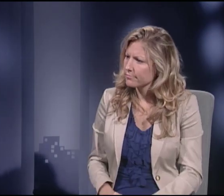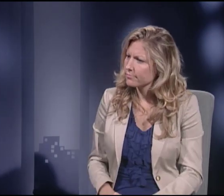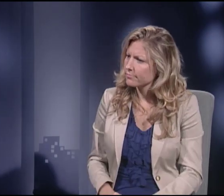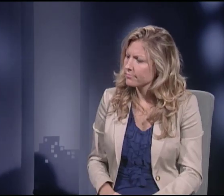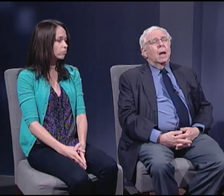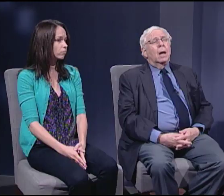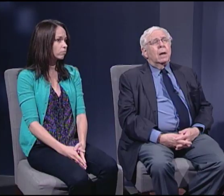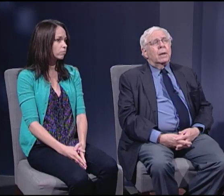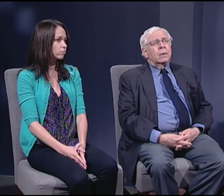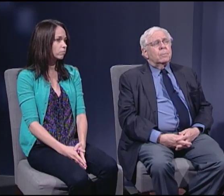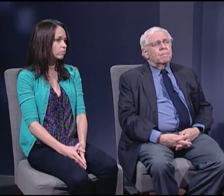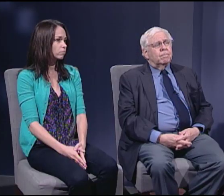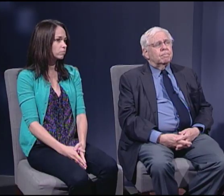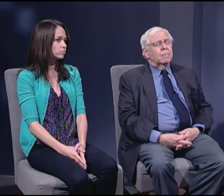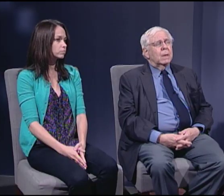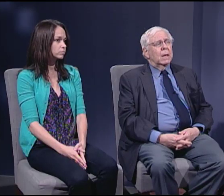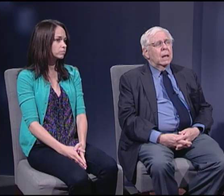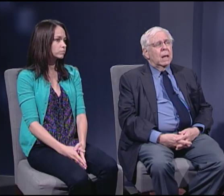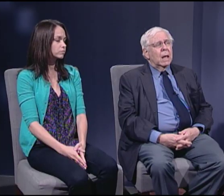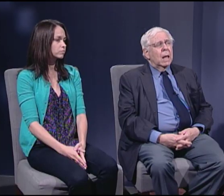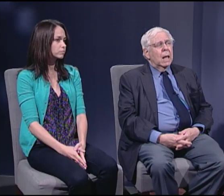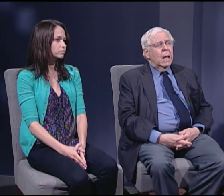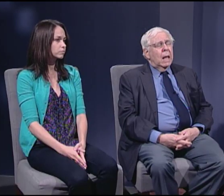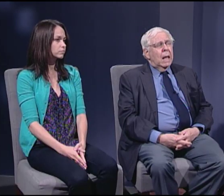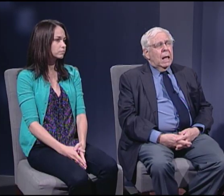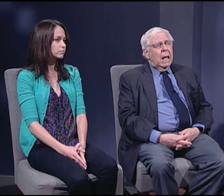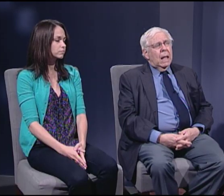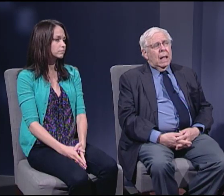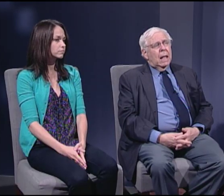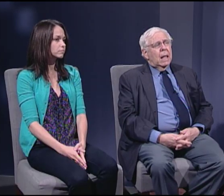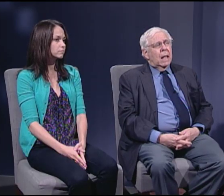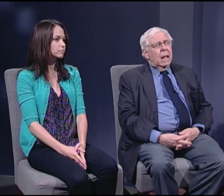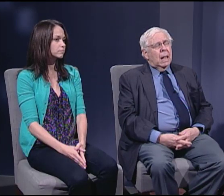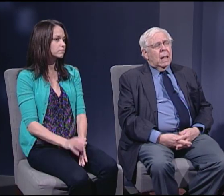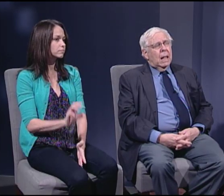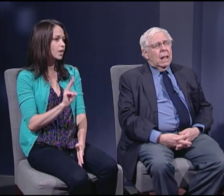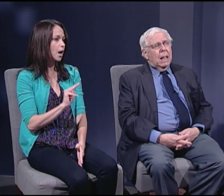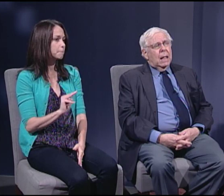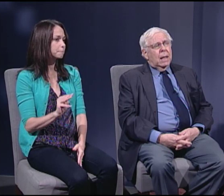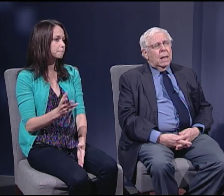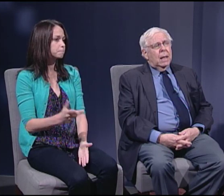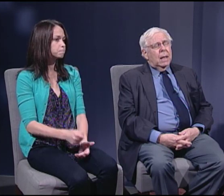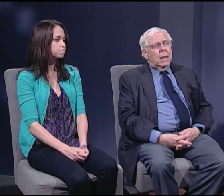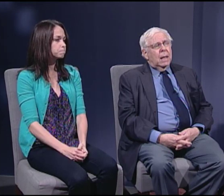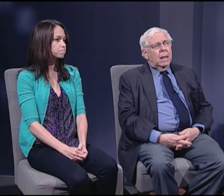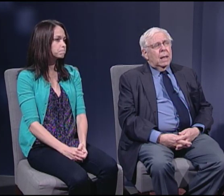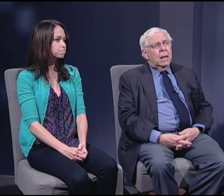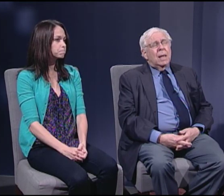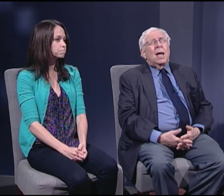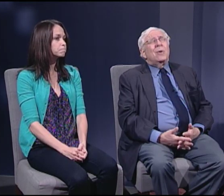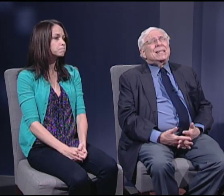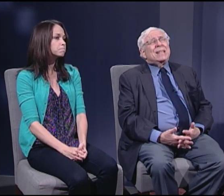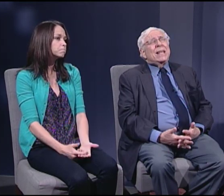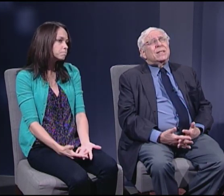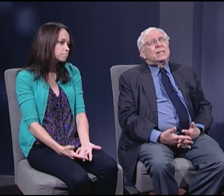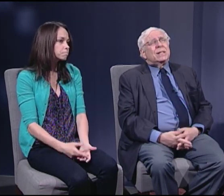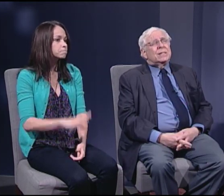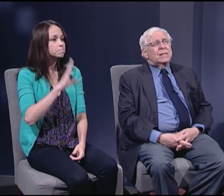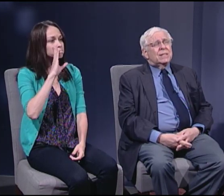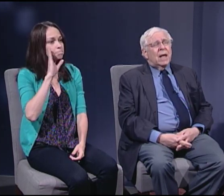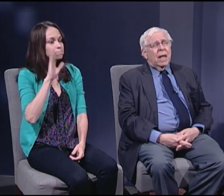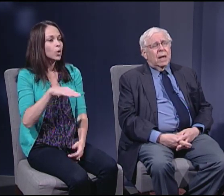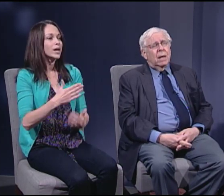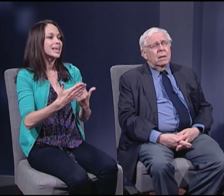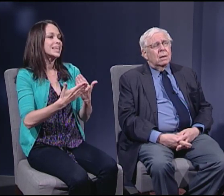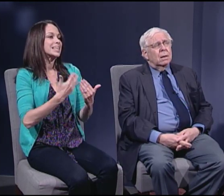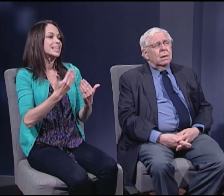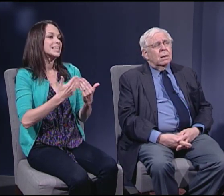You know, it's easy to say